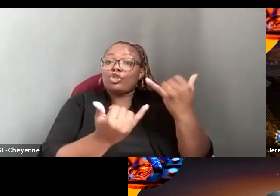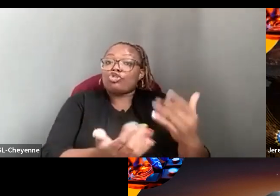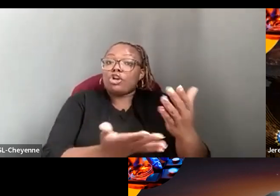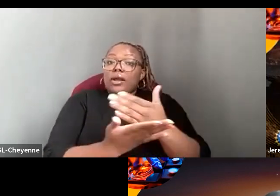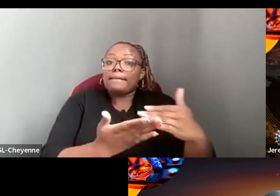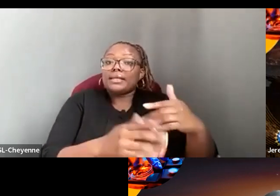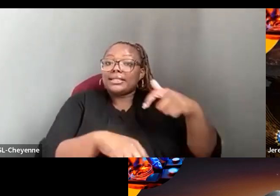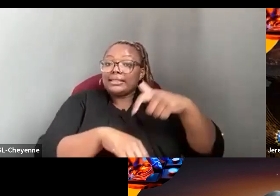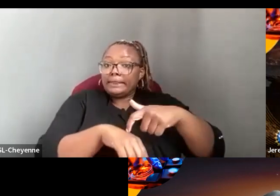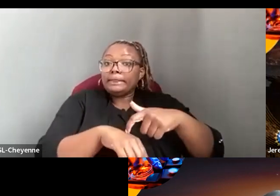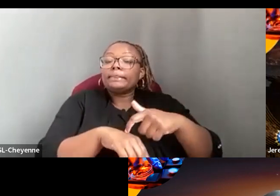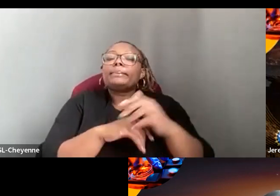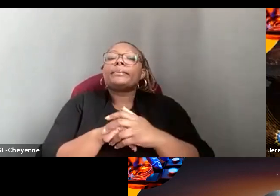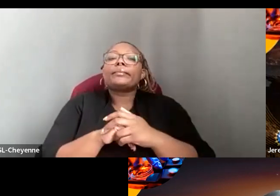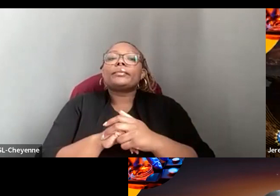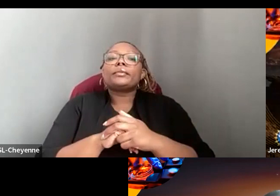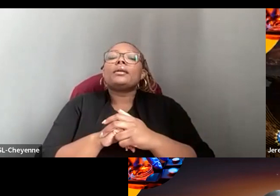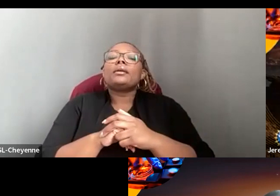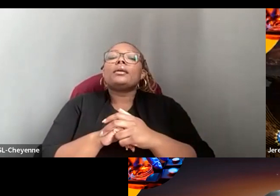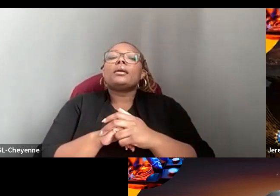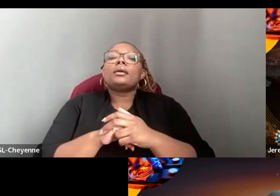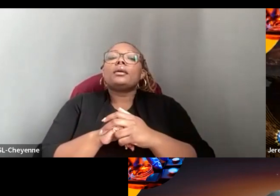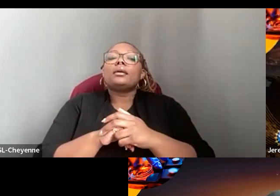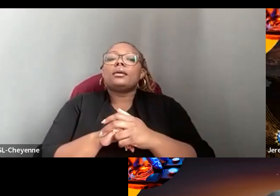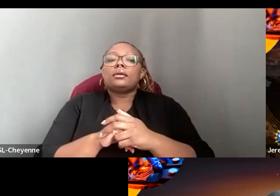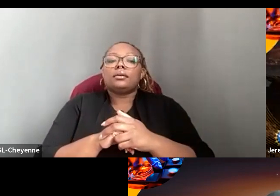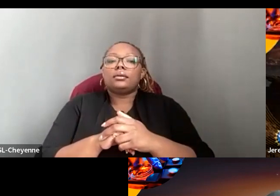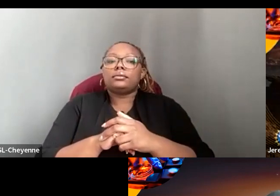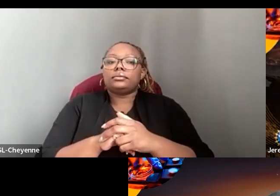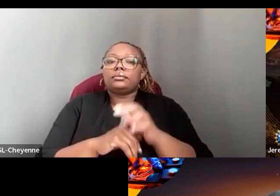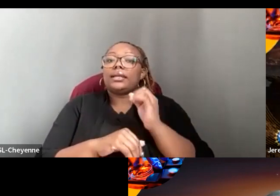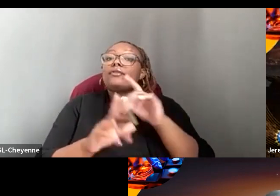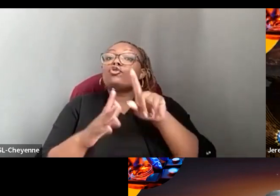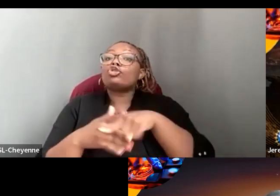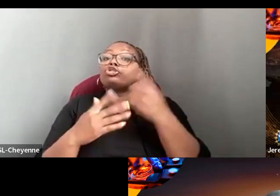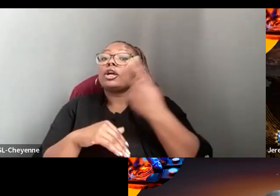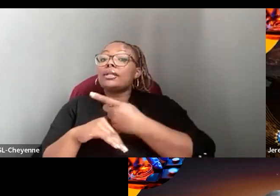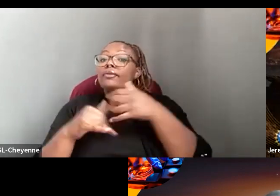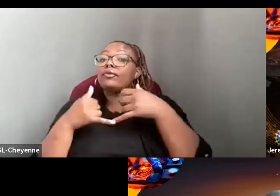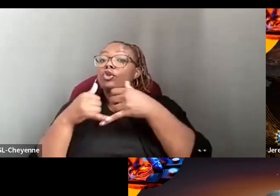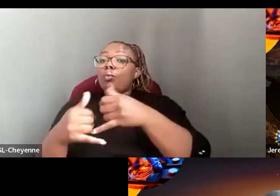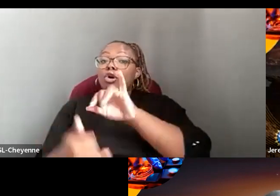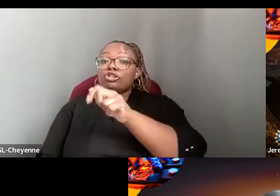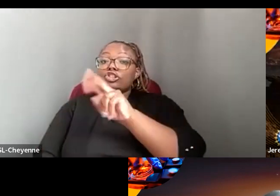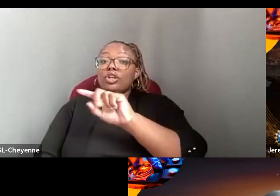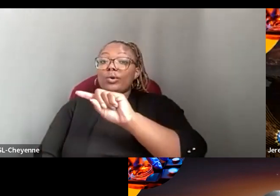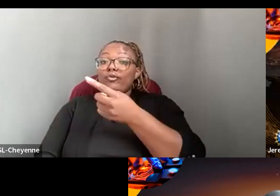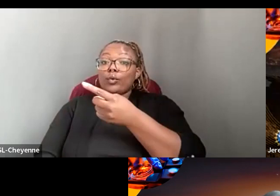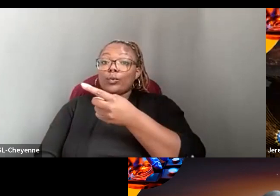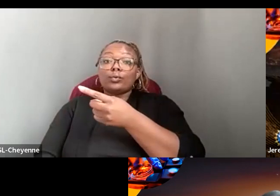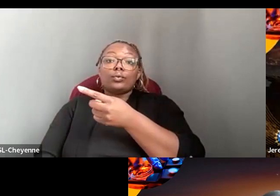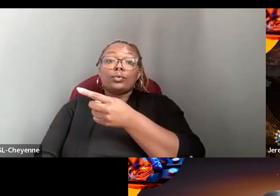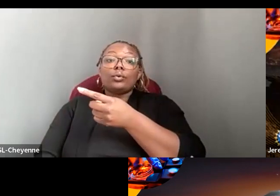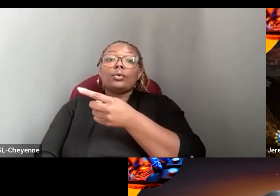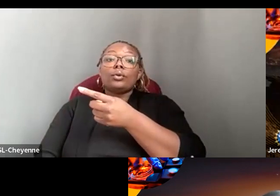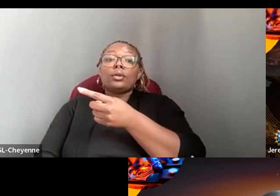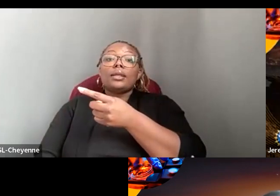So if your start date of the award is January 1st, that makes the end date